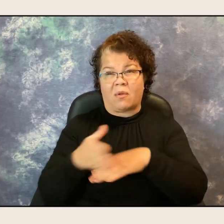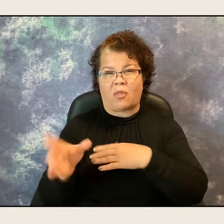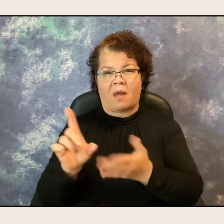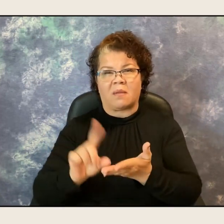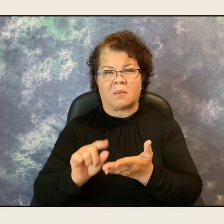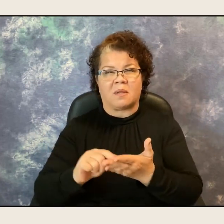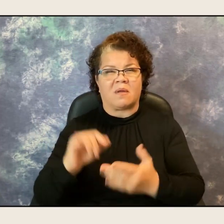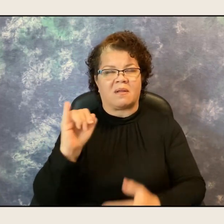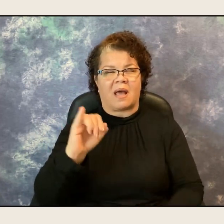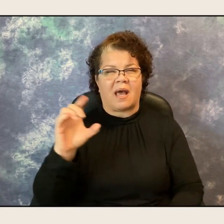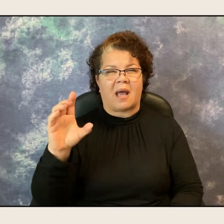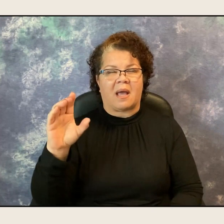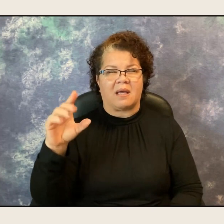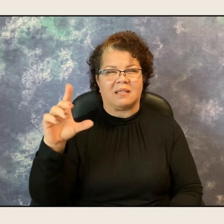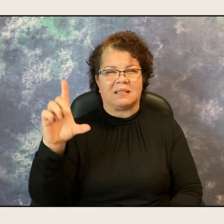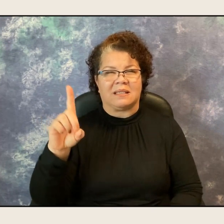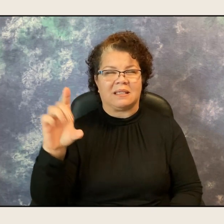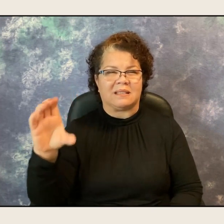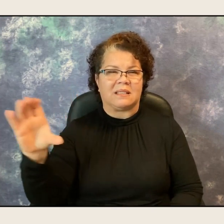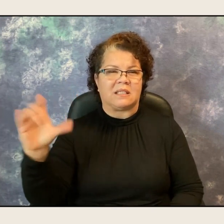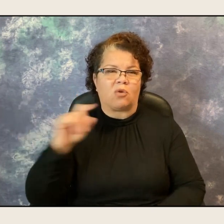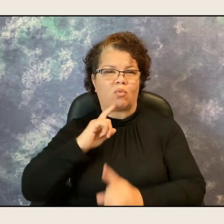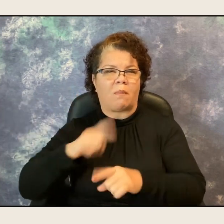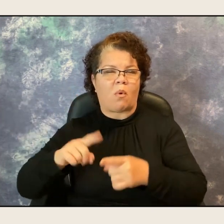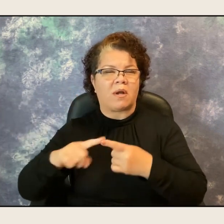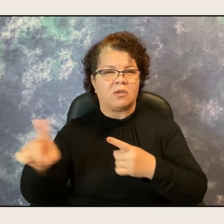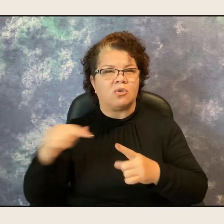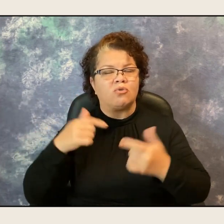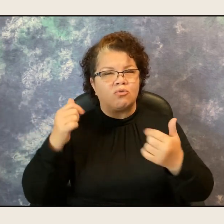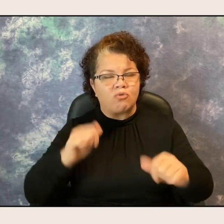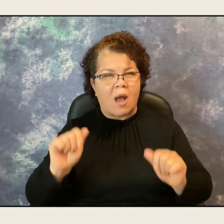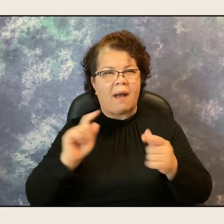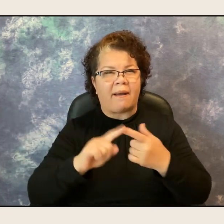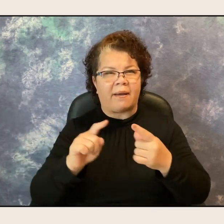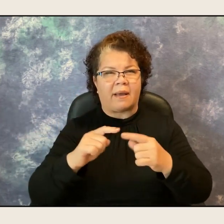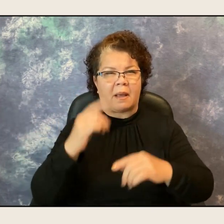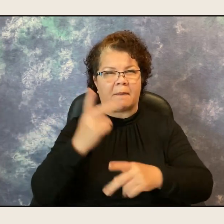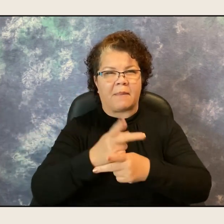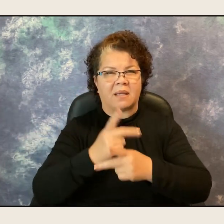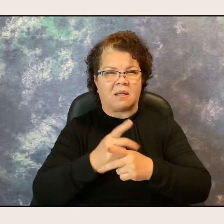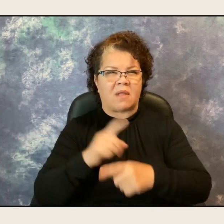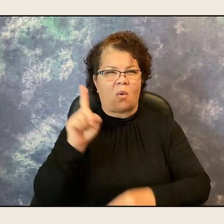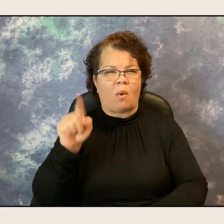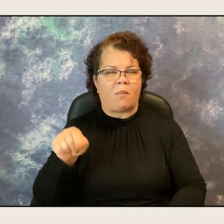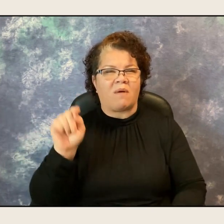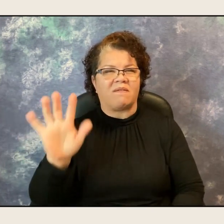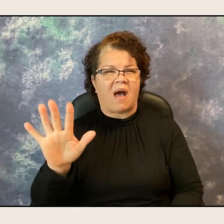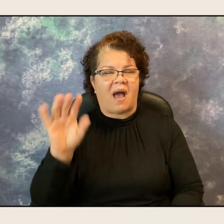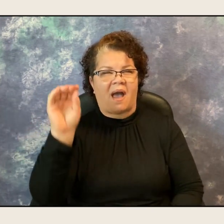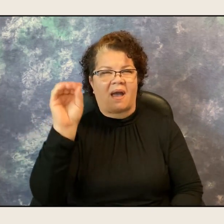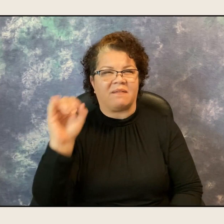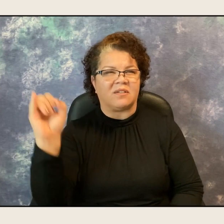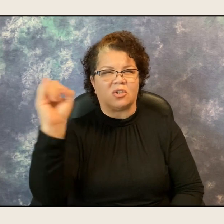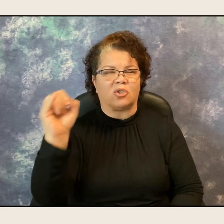encouraging us to try to try to maintain at the 1.5 degree Celsius threshold to avoid catastrophe.